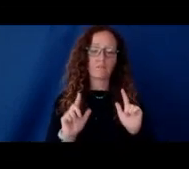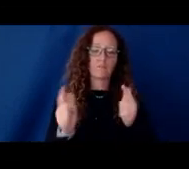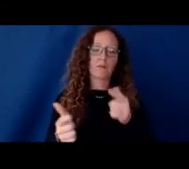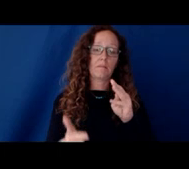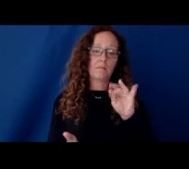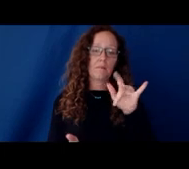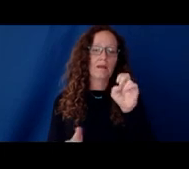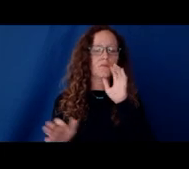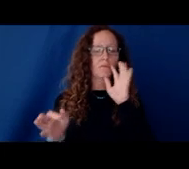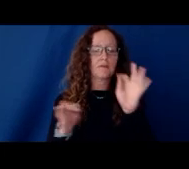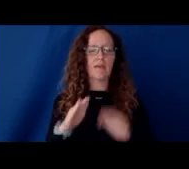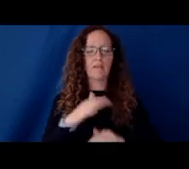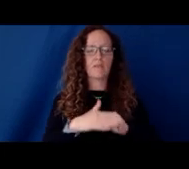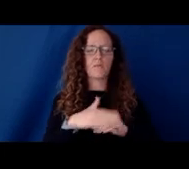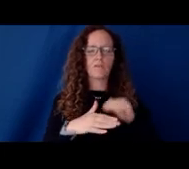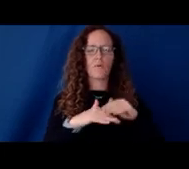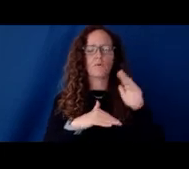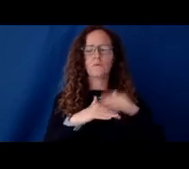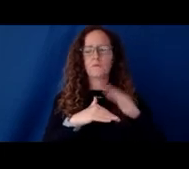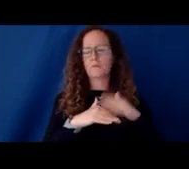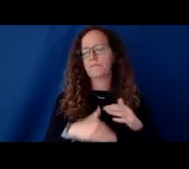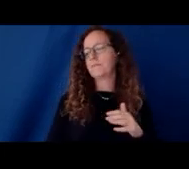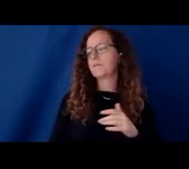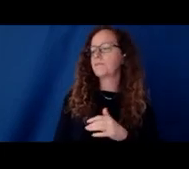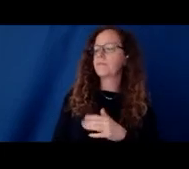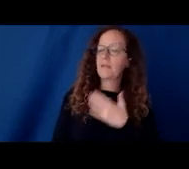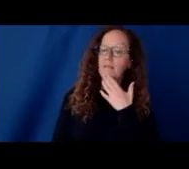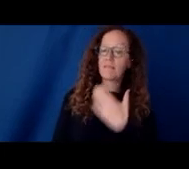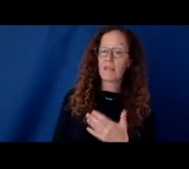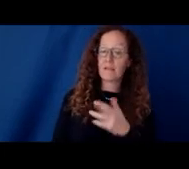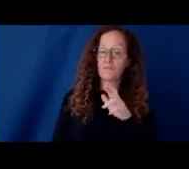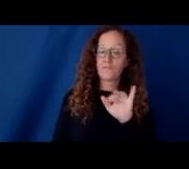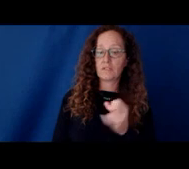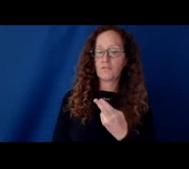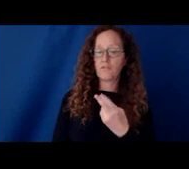Alright, thanks Rish. Alright, so, let's talk a bit about these five HeatRisk categories. The